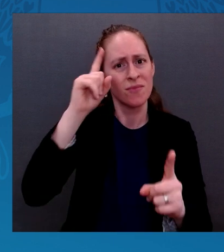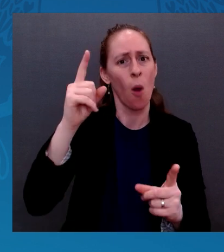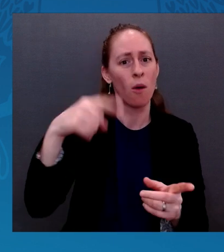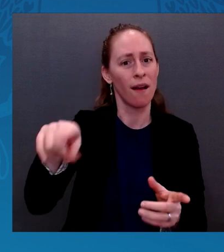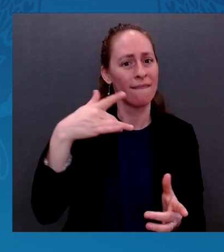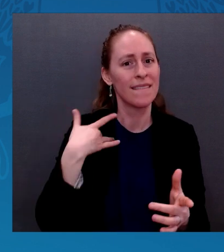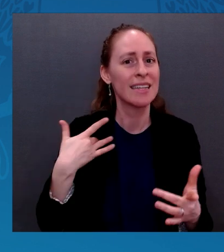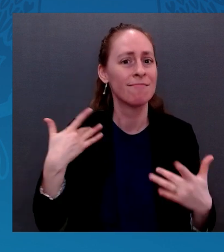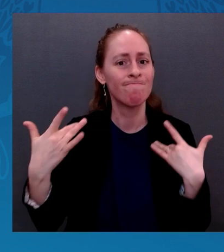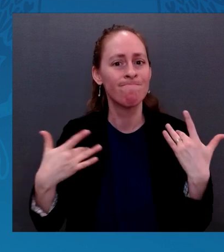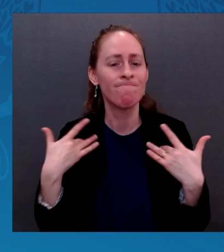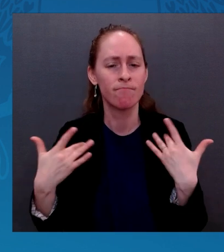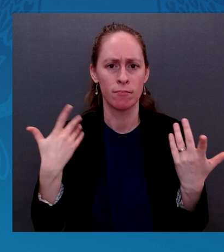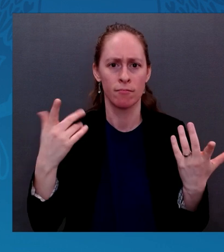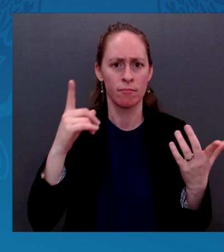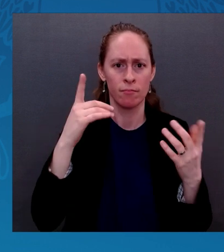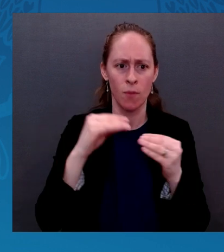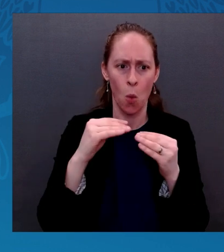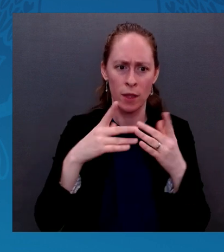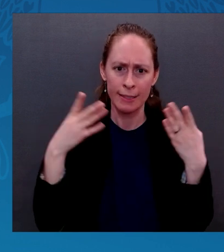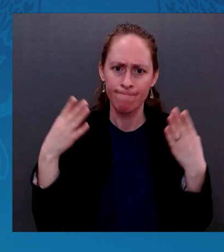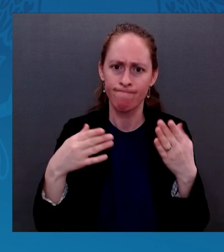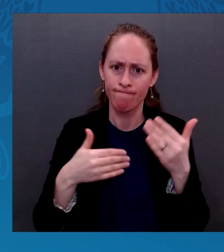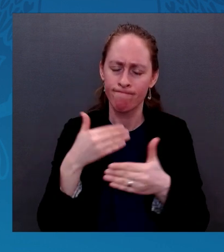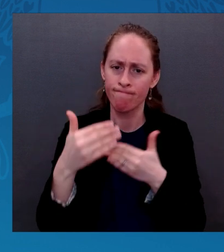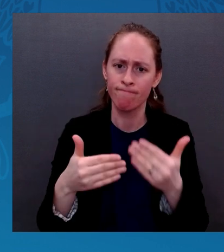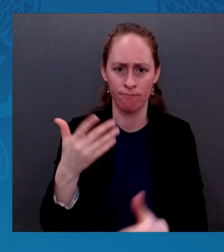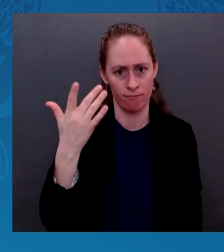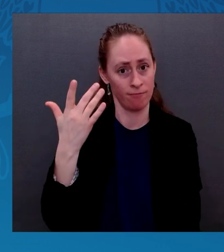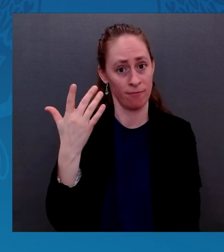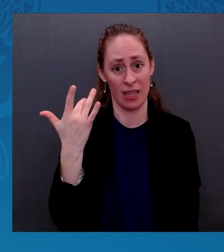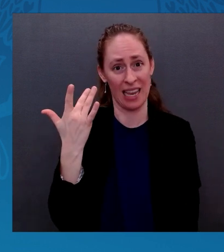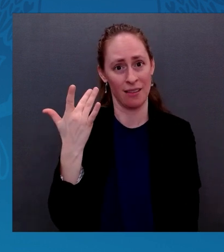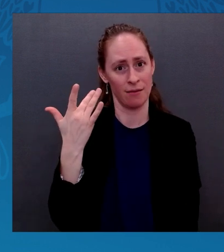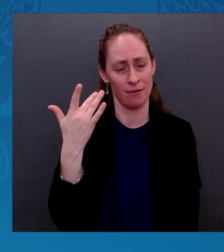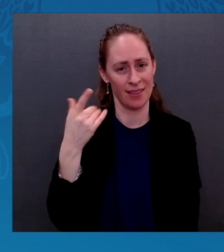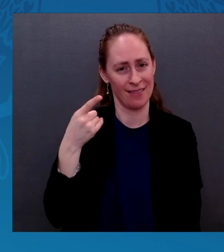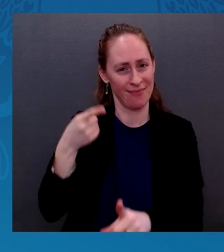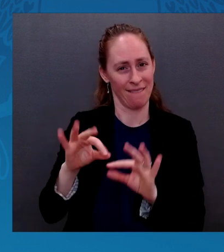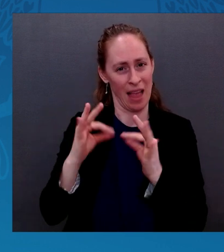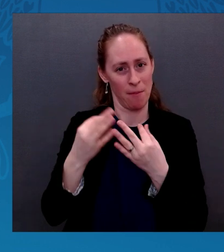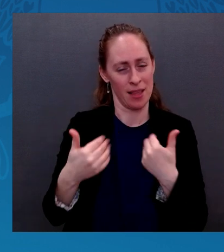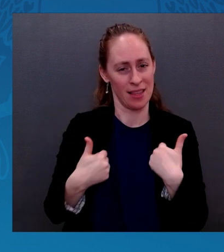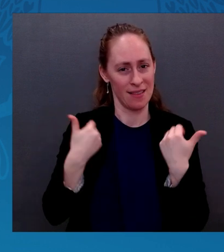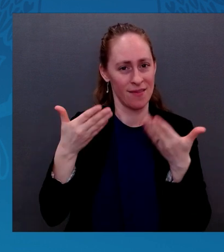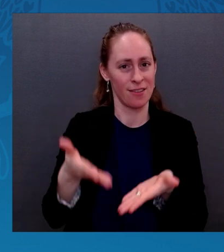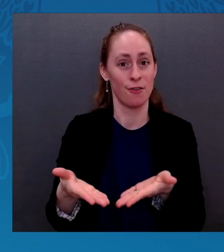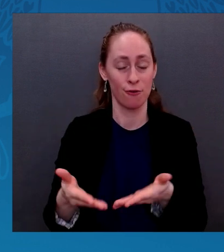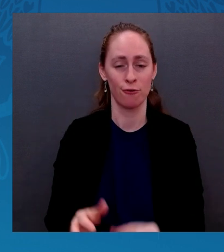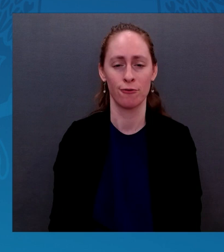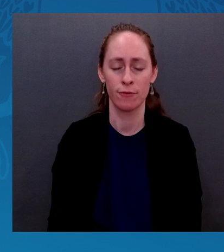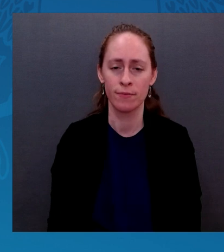as a leader in a community that allows folks to come in in a safe place without judgment